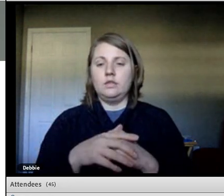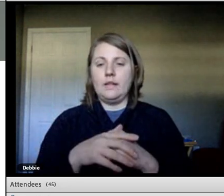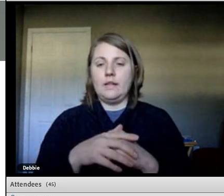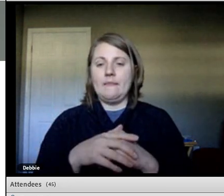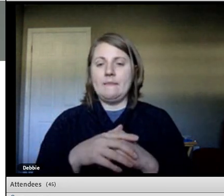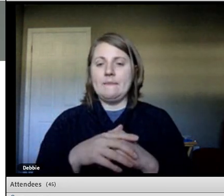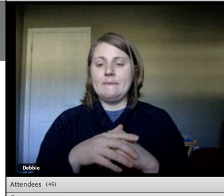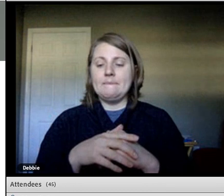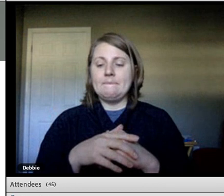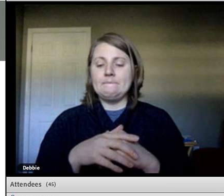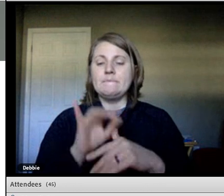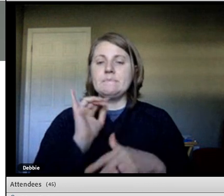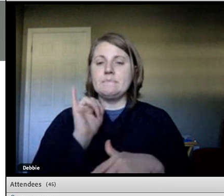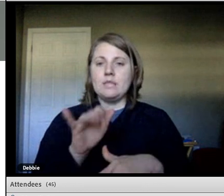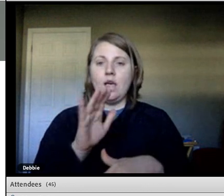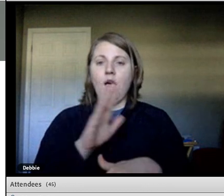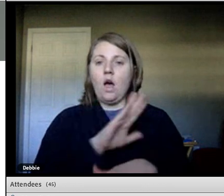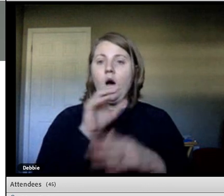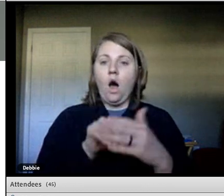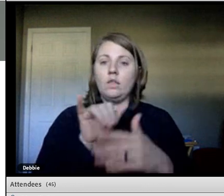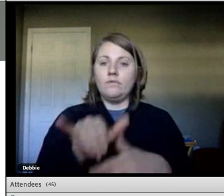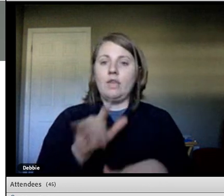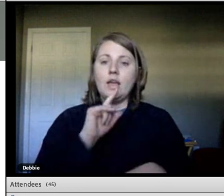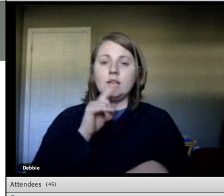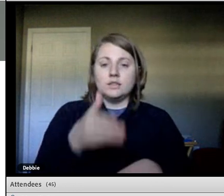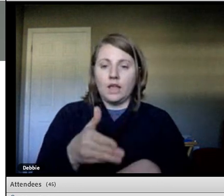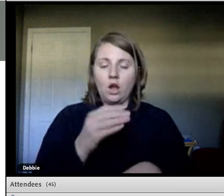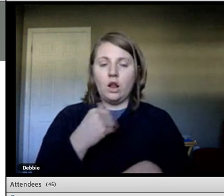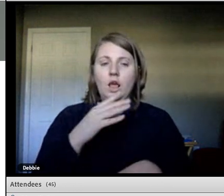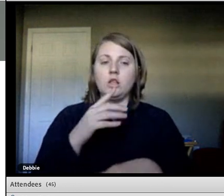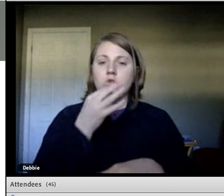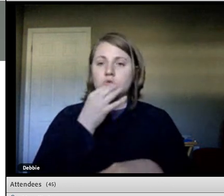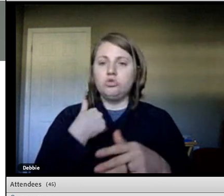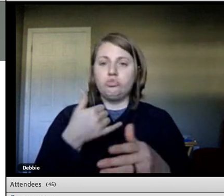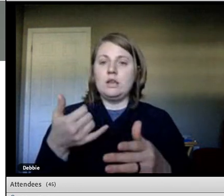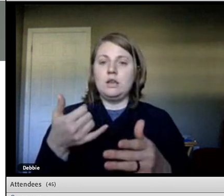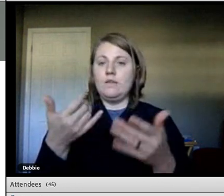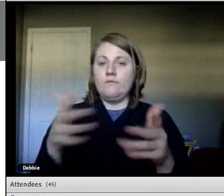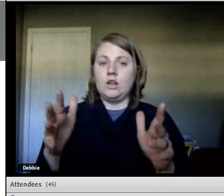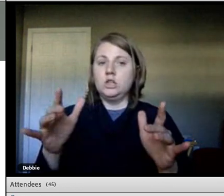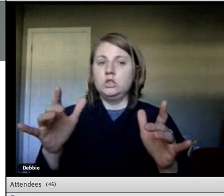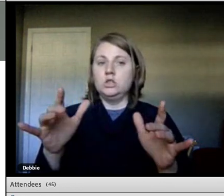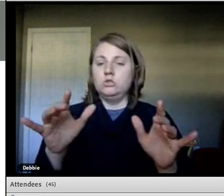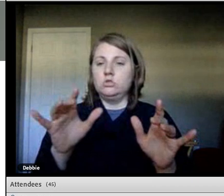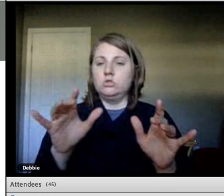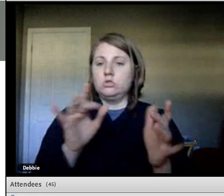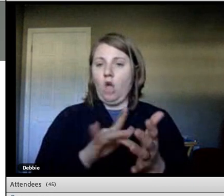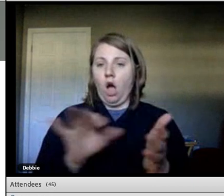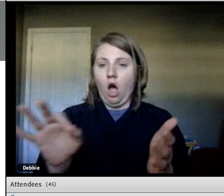I'm going to finish adding in all of these great resources you guys were adding today. We're coming up right at 11.